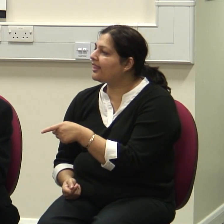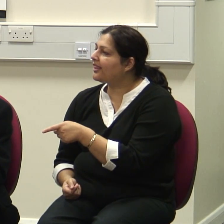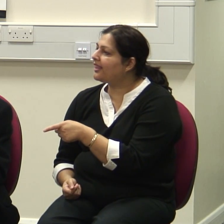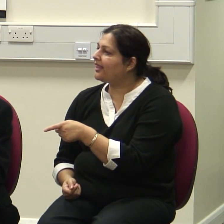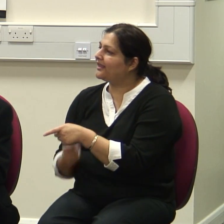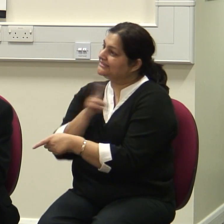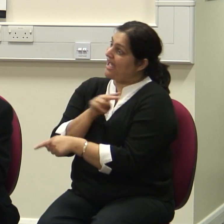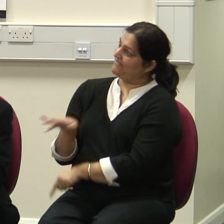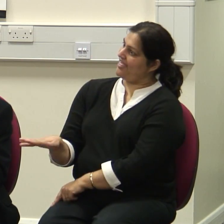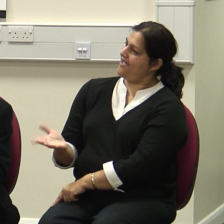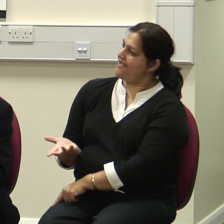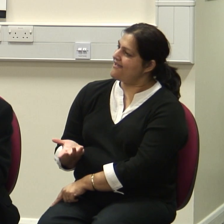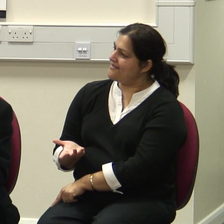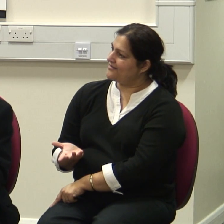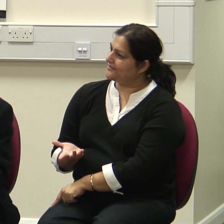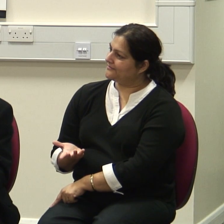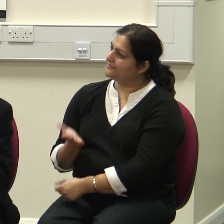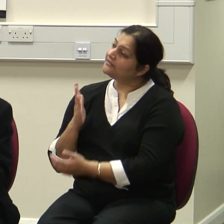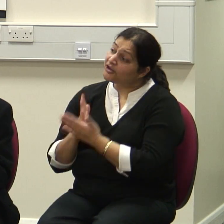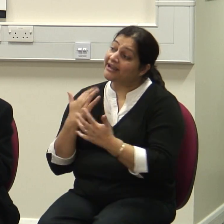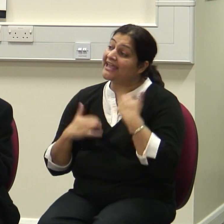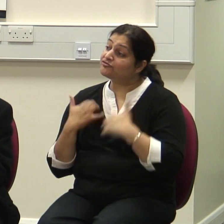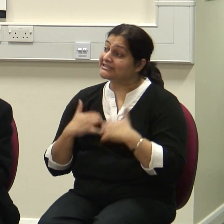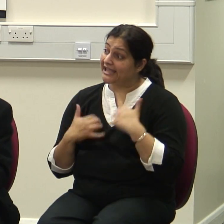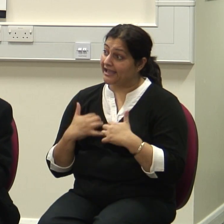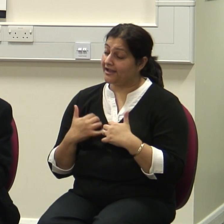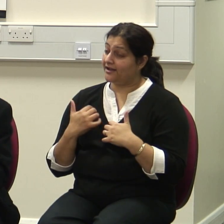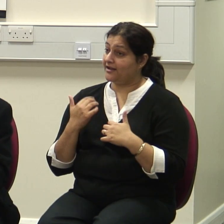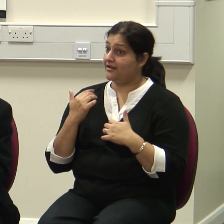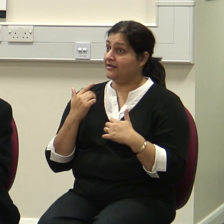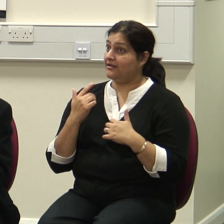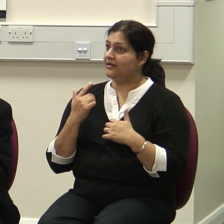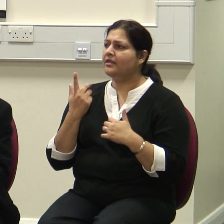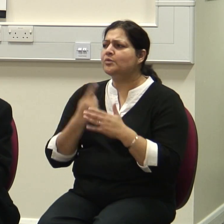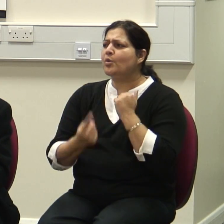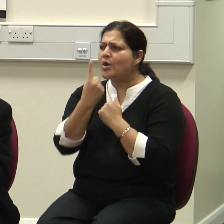very important – they were virtually…there was really only one exception, that was Lombroso